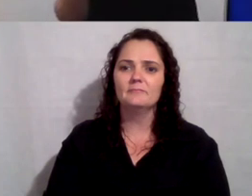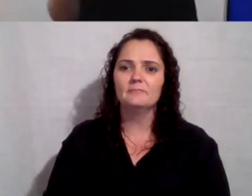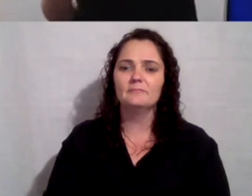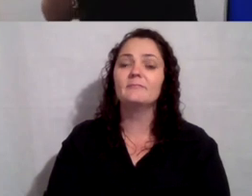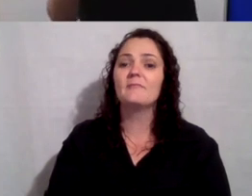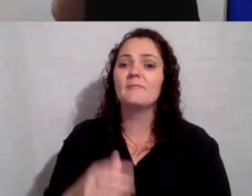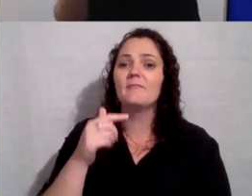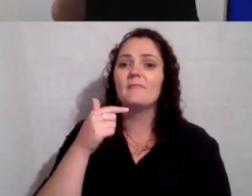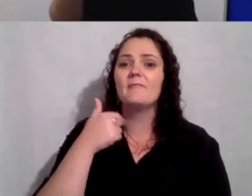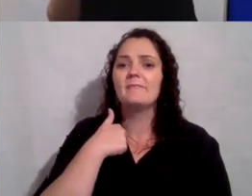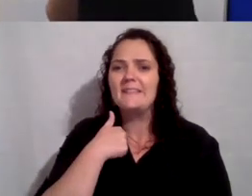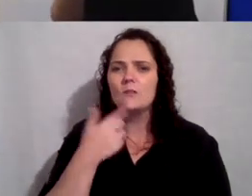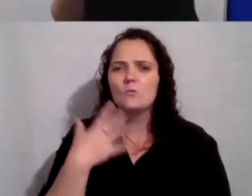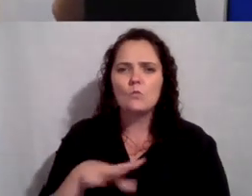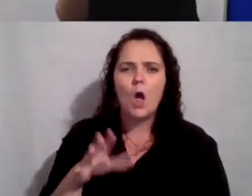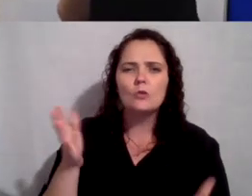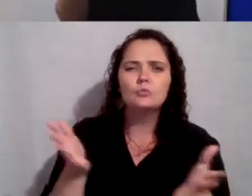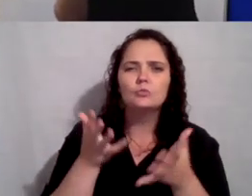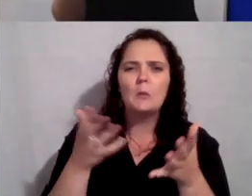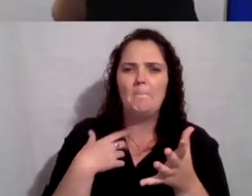want to emphasise, like I might want to come down into her abdomen and really